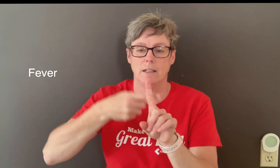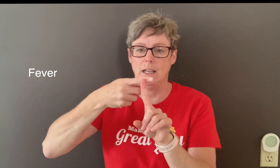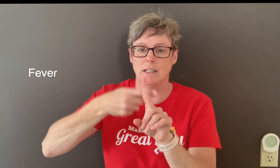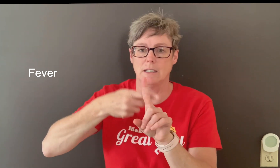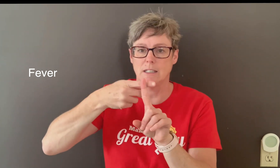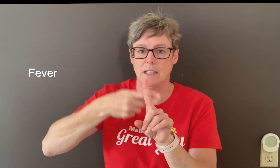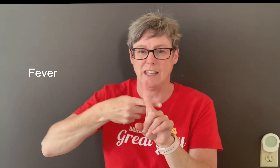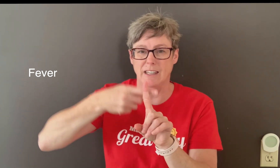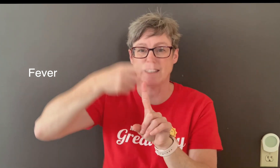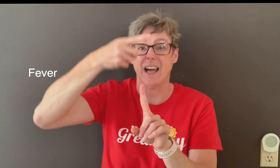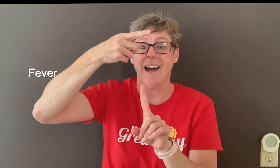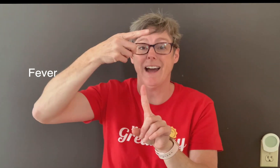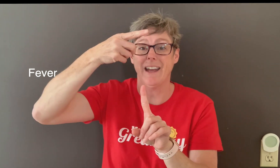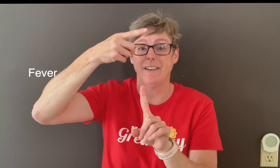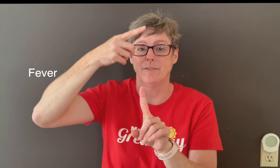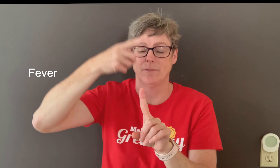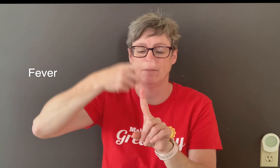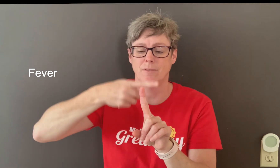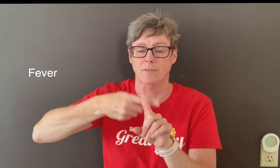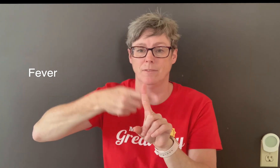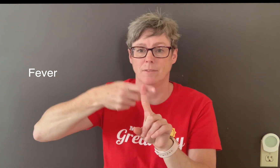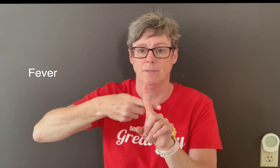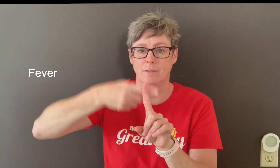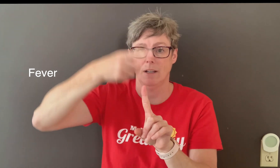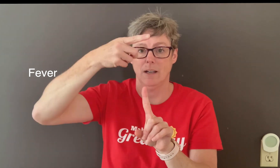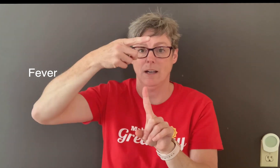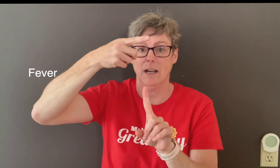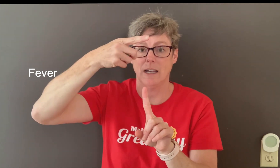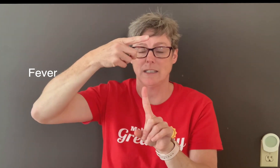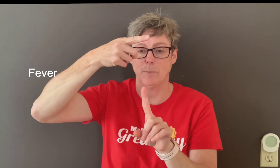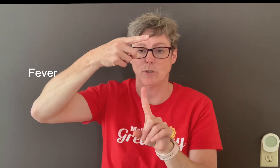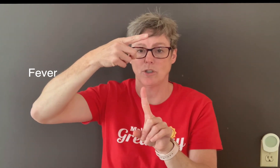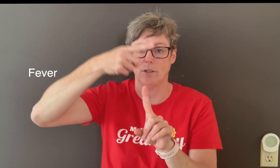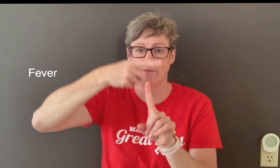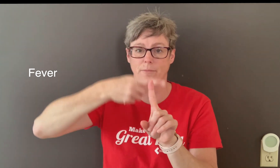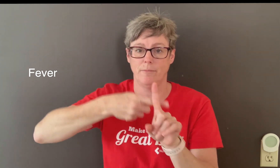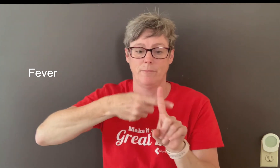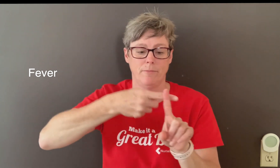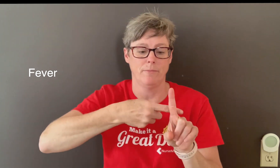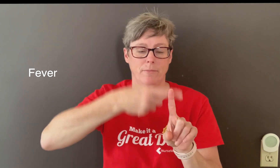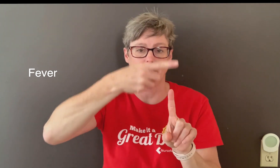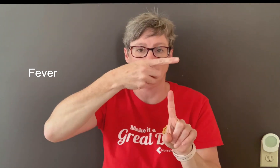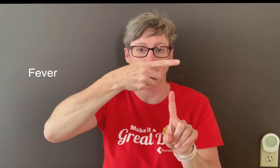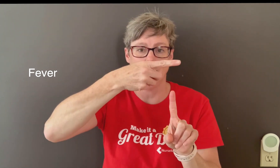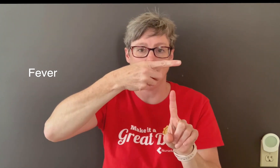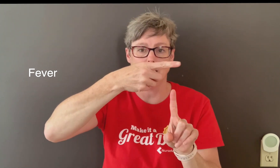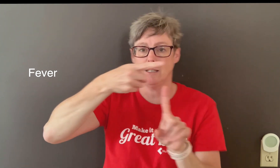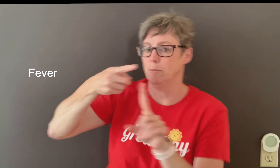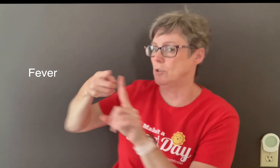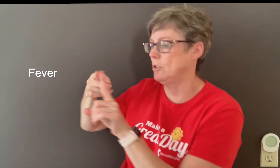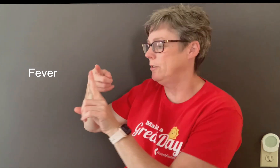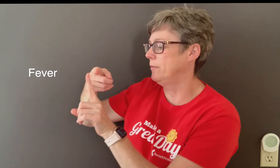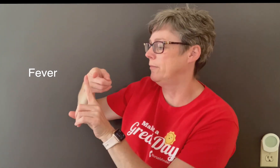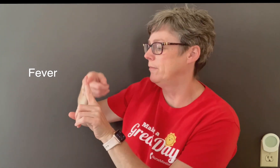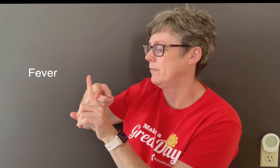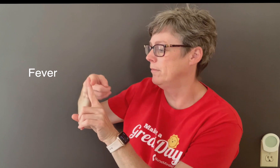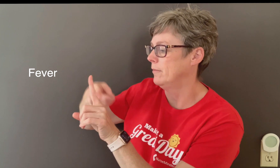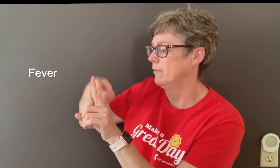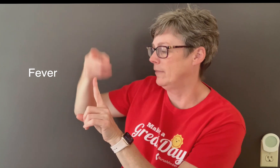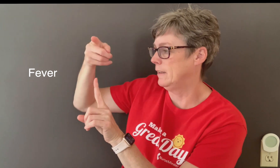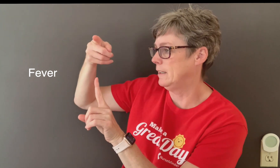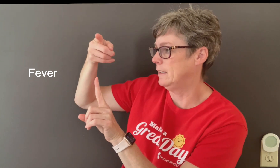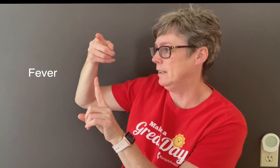and to indicate that it's high, high temperature, high temperature,